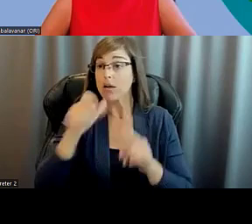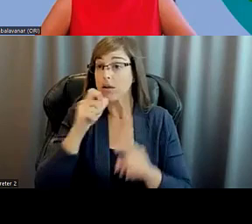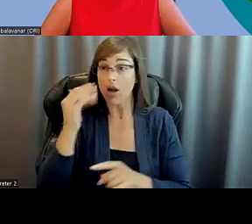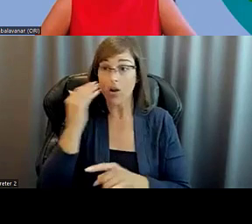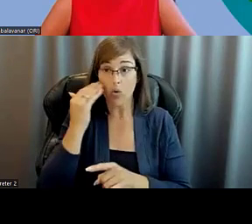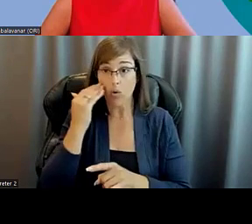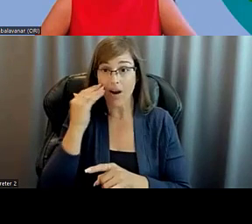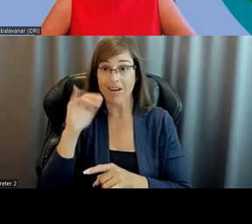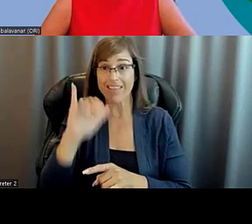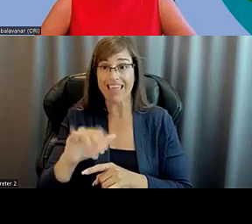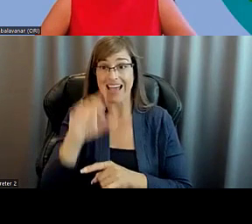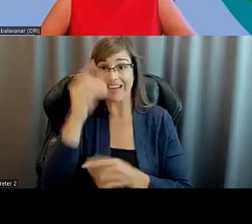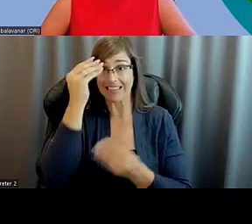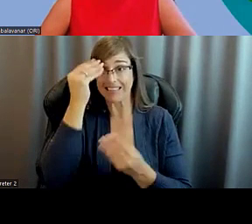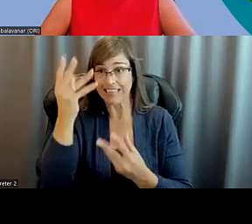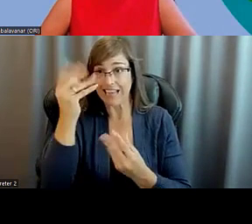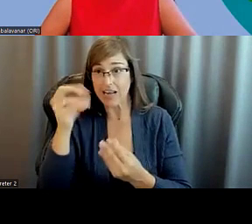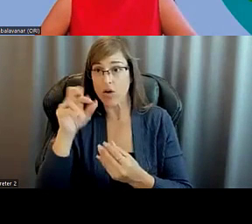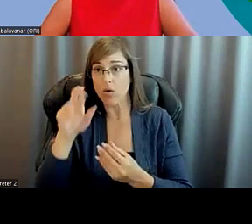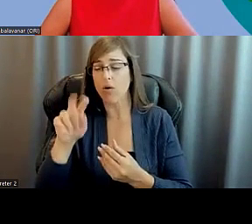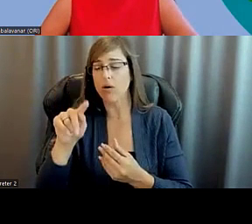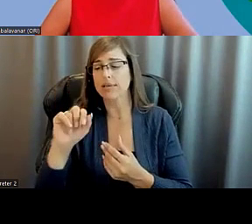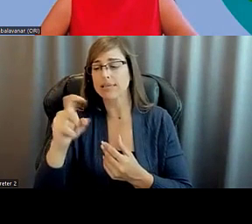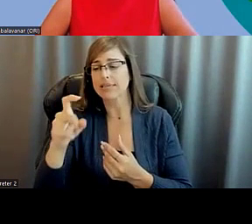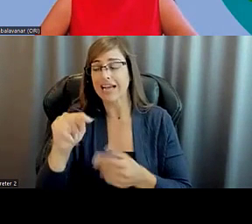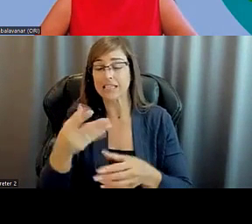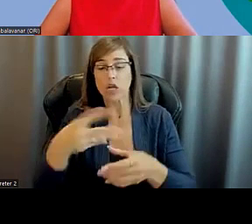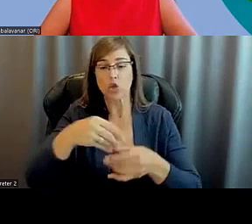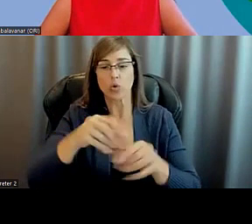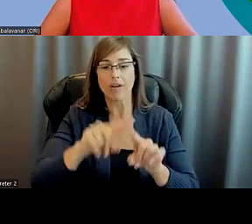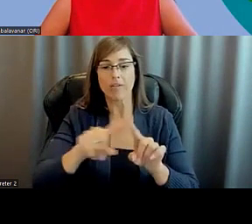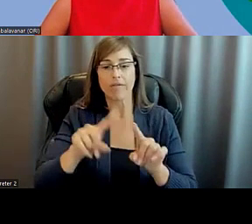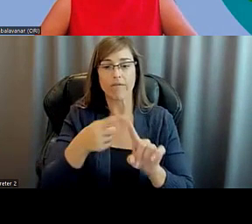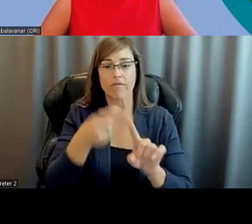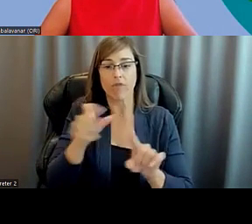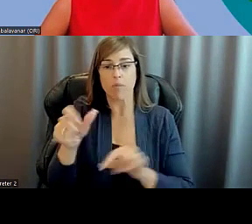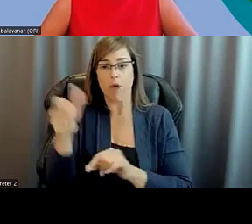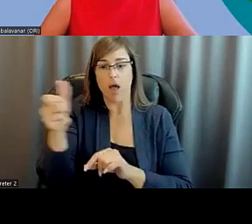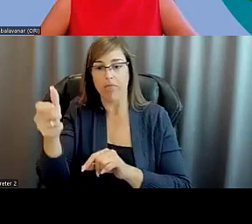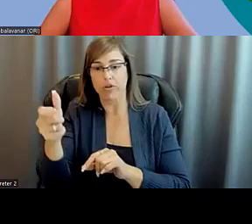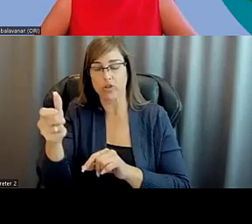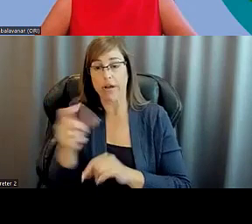text that's included by others were falsified or plagiarized.